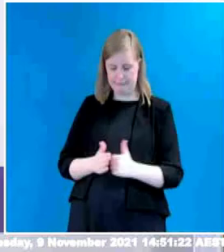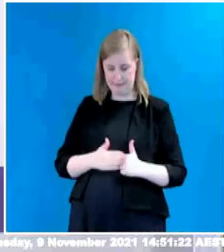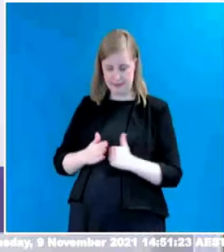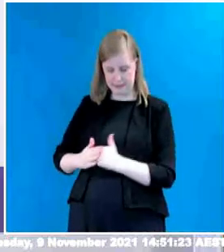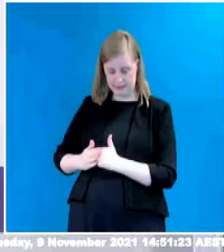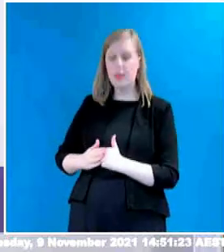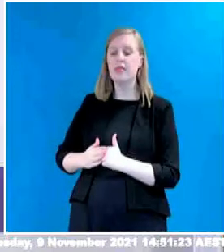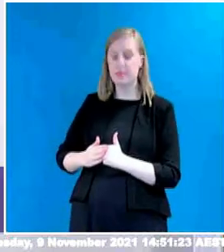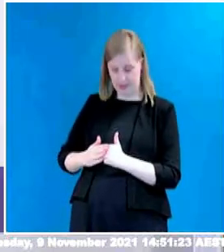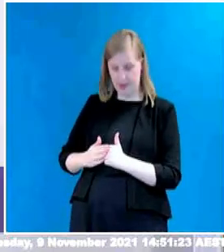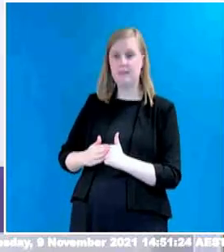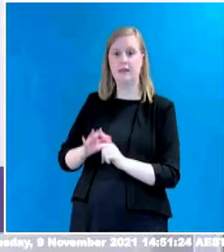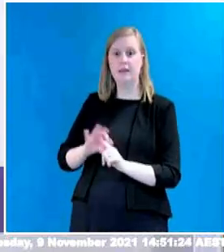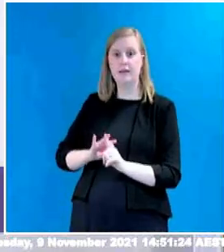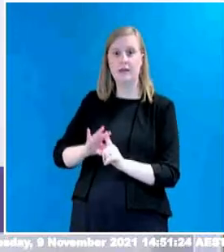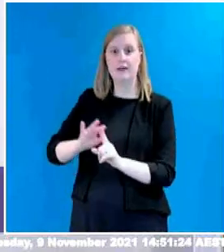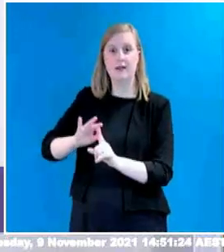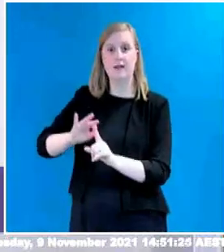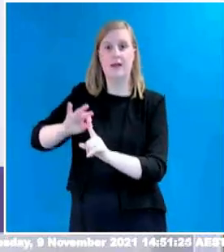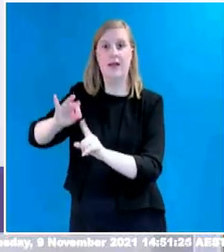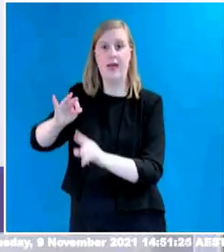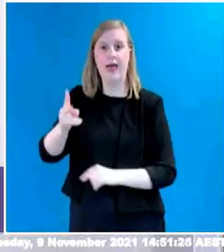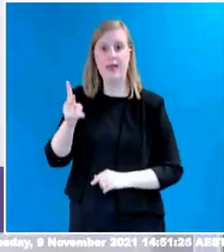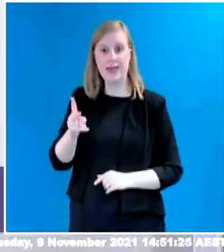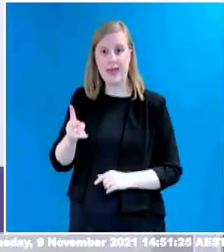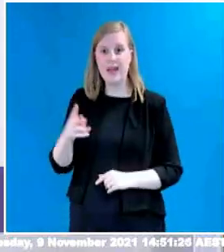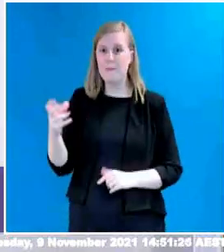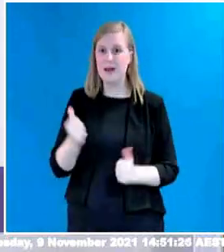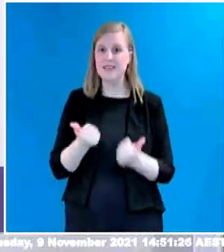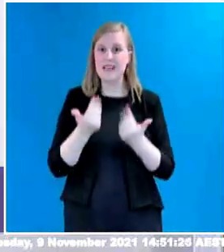totality of the rights provided or in the relevant